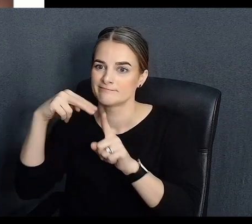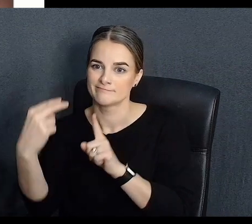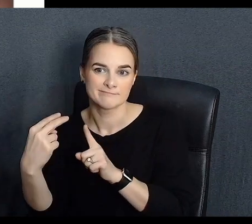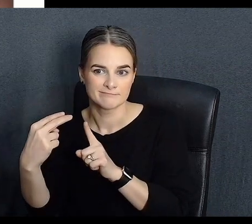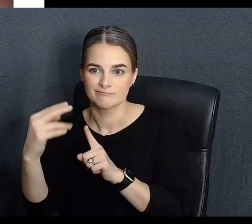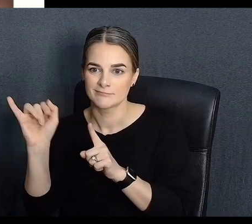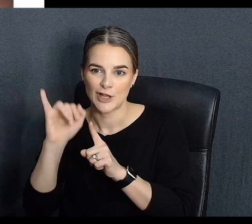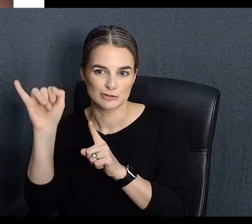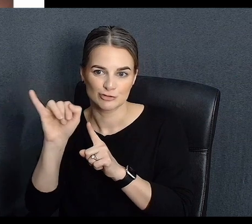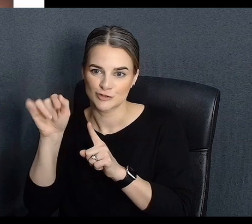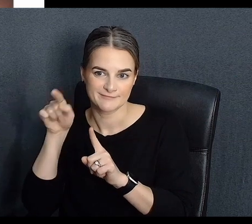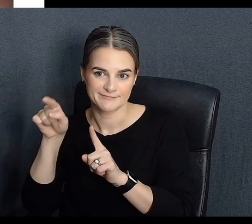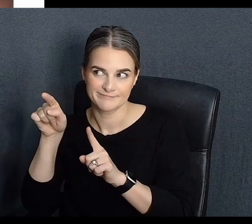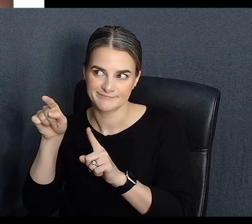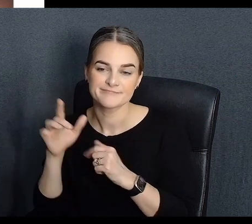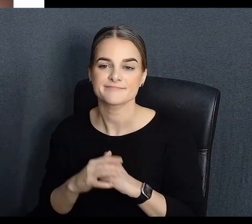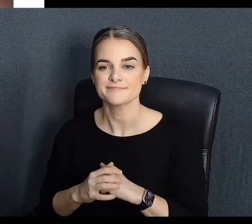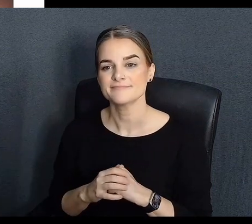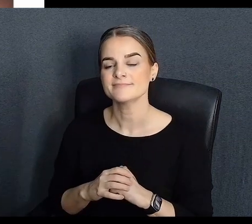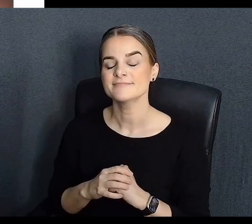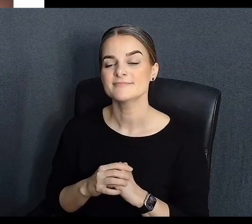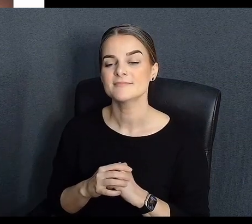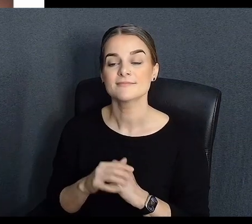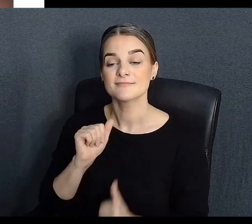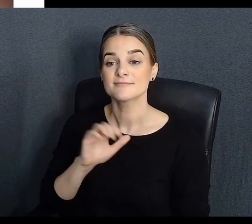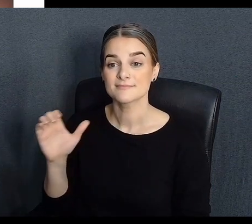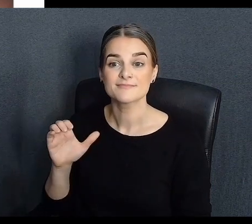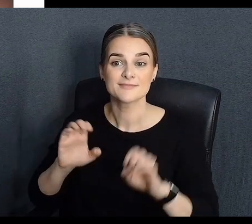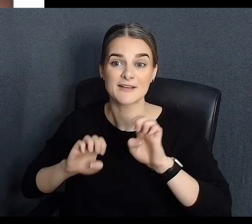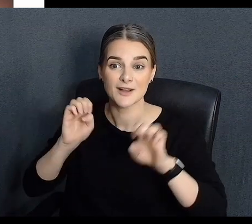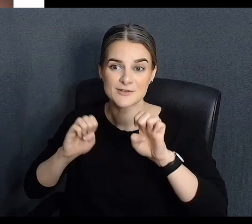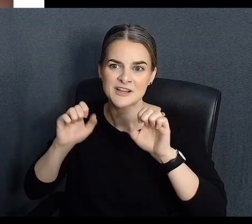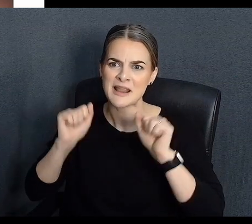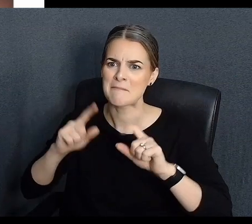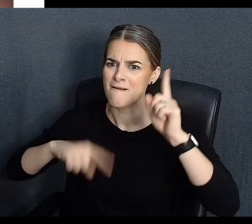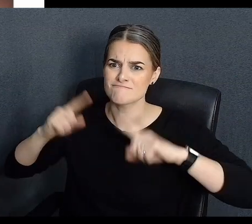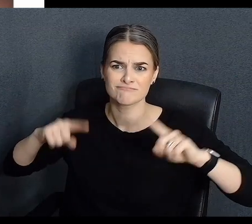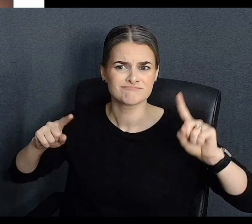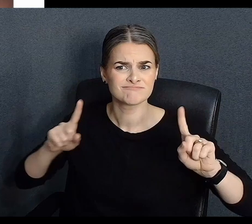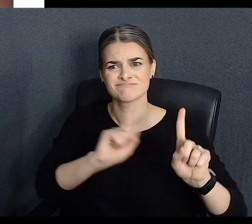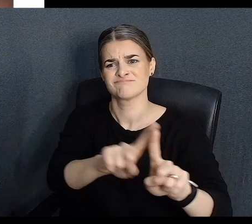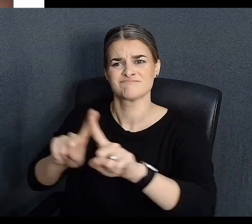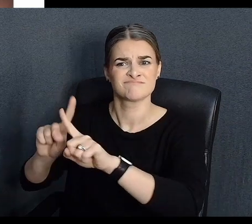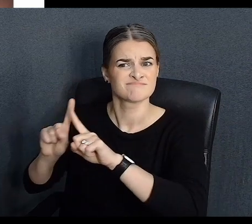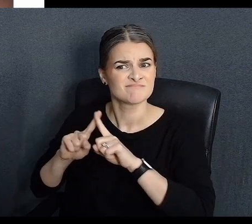So an AAC evaluation can be a lot of different things. But really, overall, we're going to use this as an opportunity